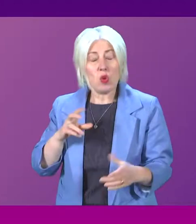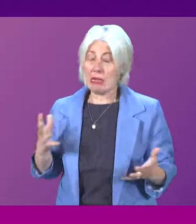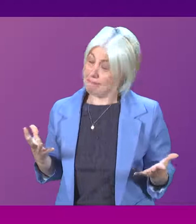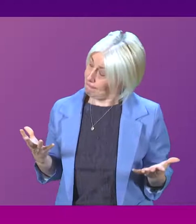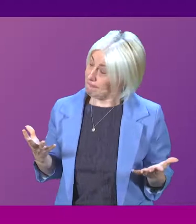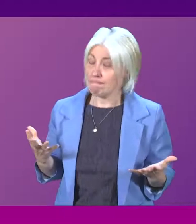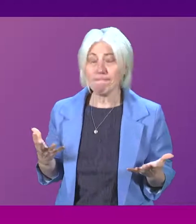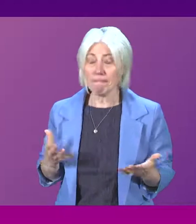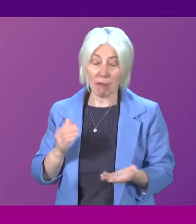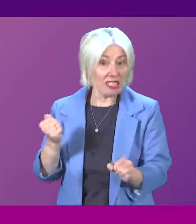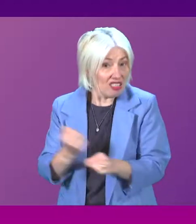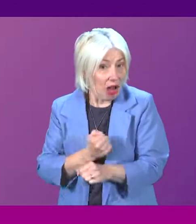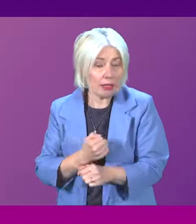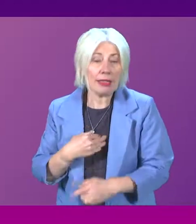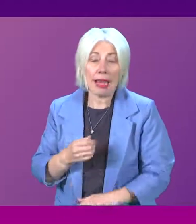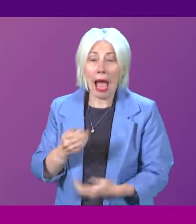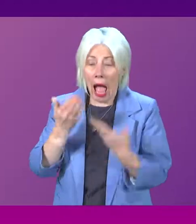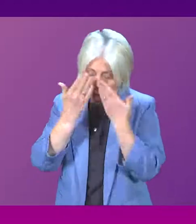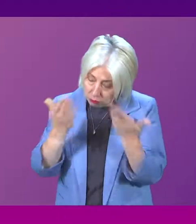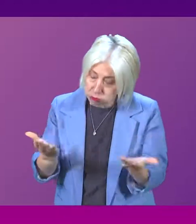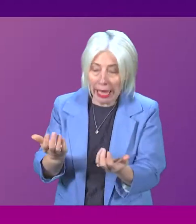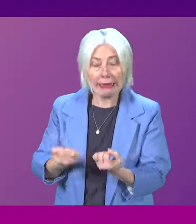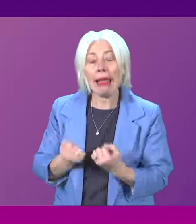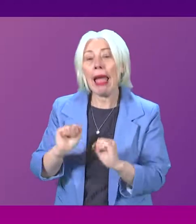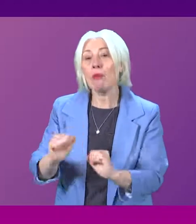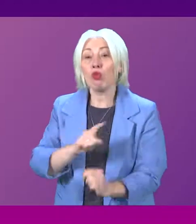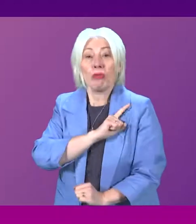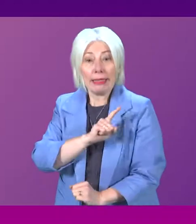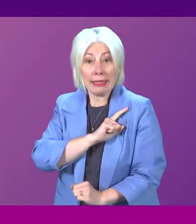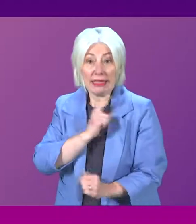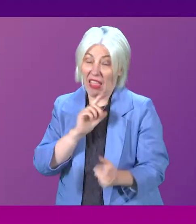She did so and I respect her reasons, and that is the end of the matter.